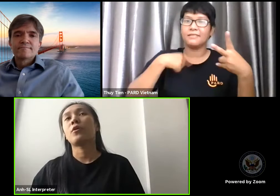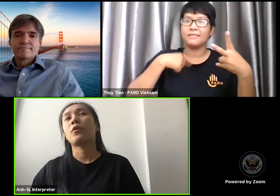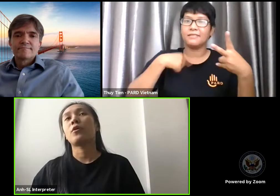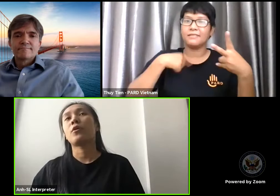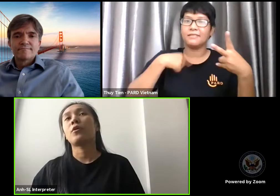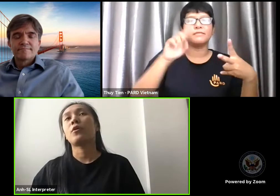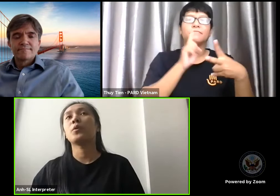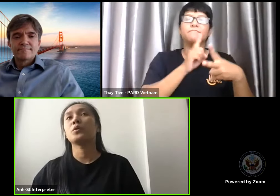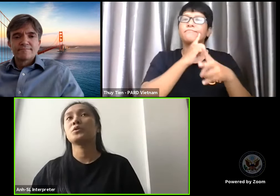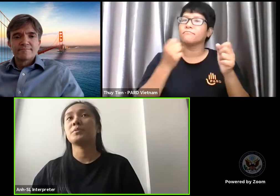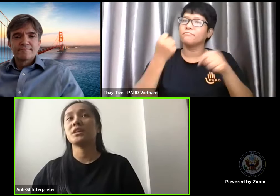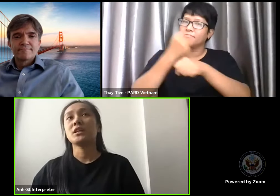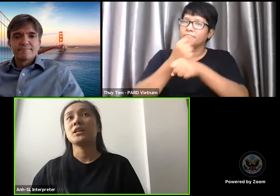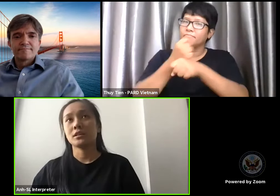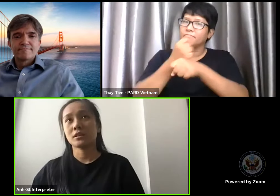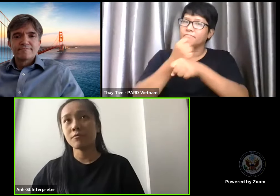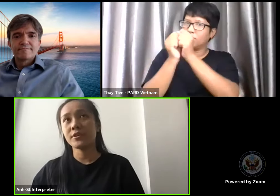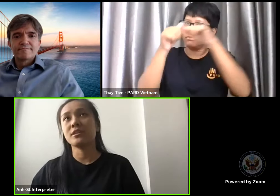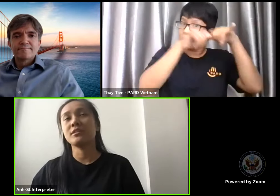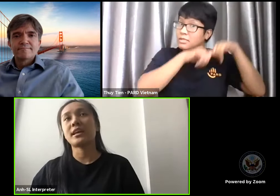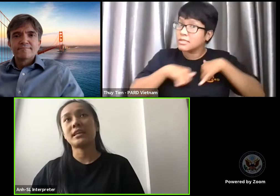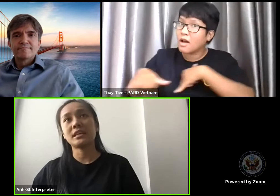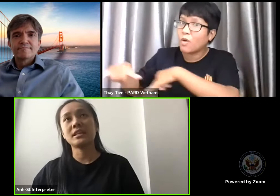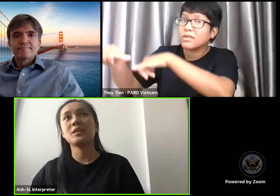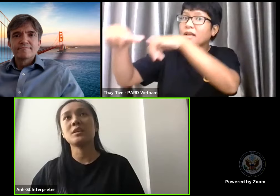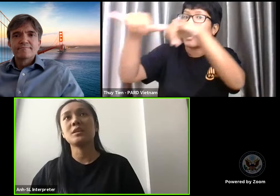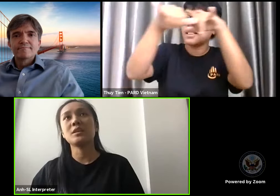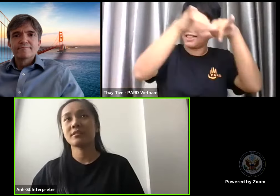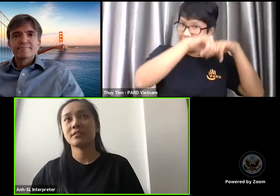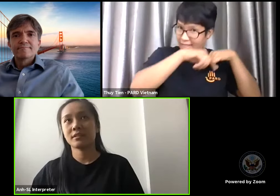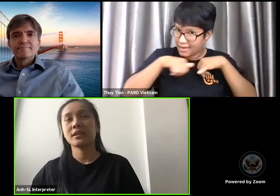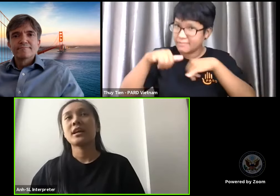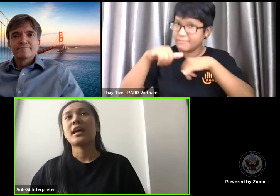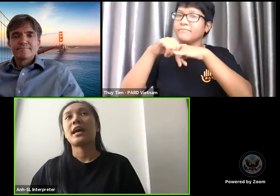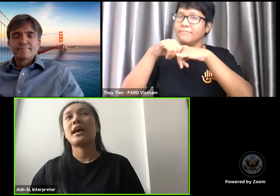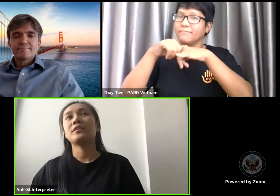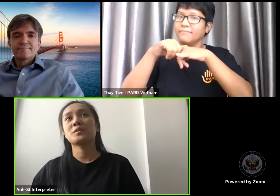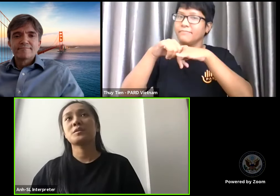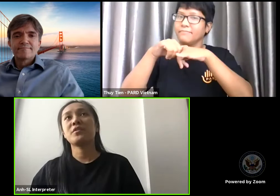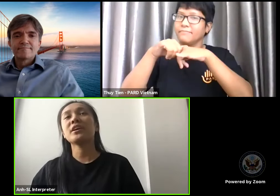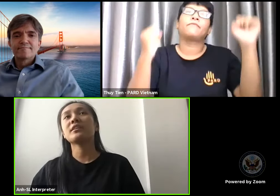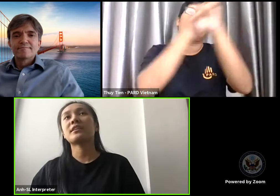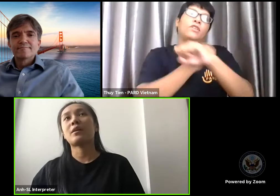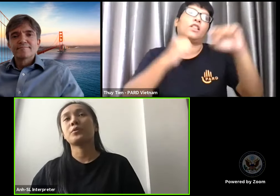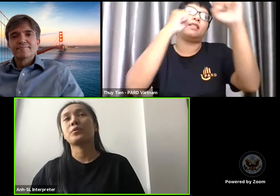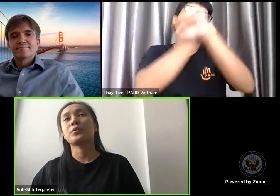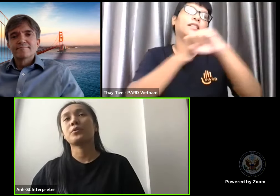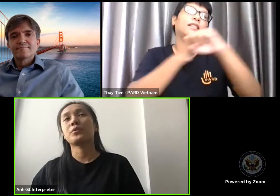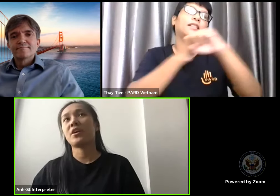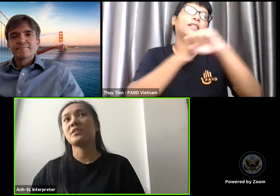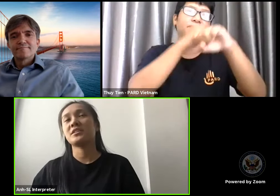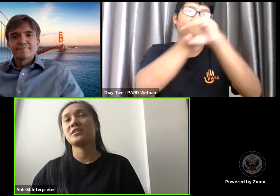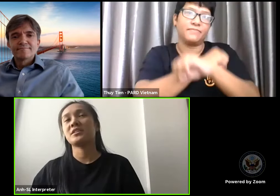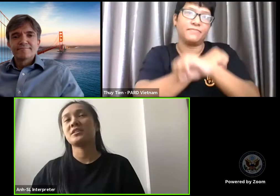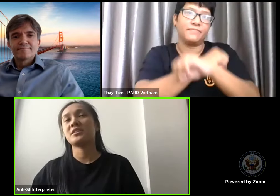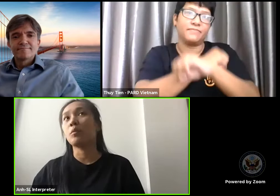for deaf people to be confident and independent. And the spirit that we hold at PARD is nothing